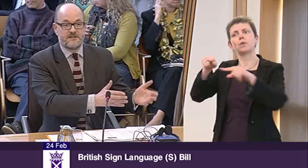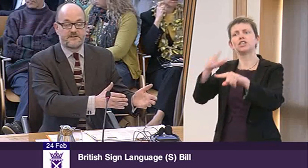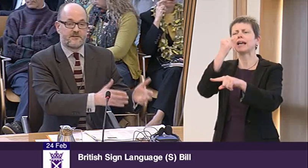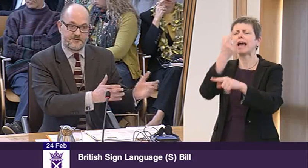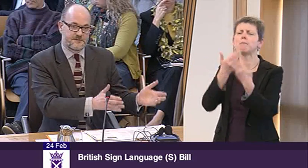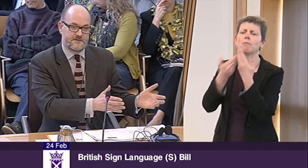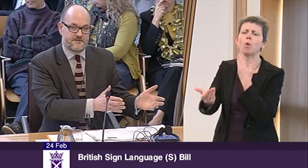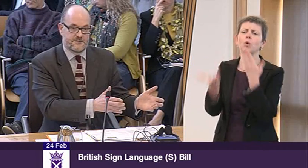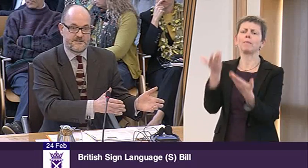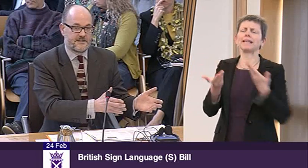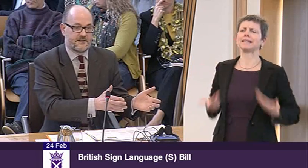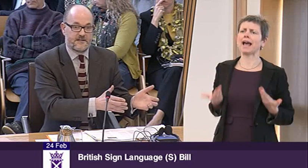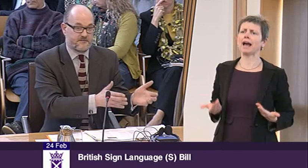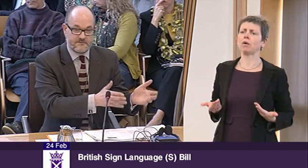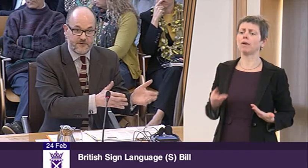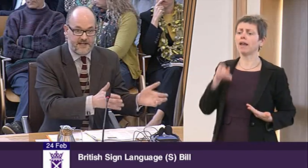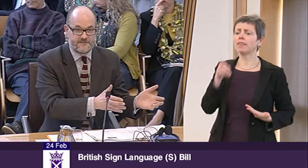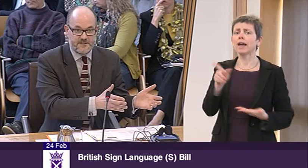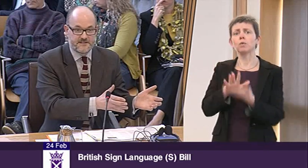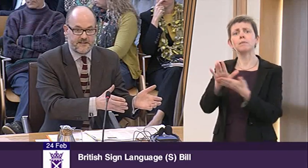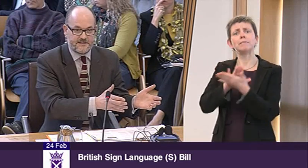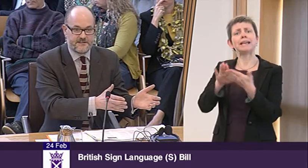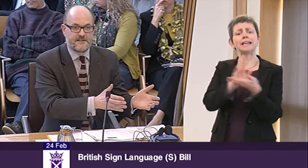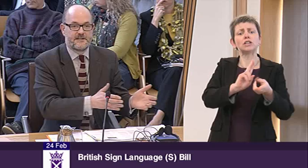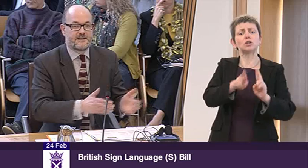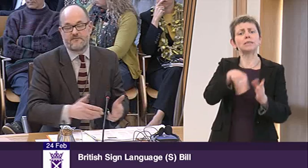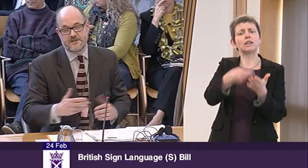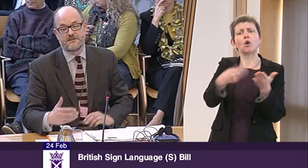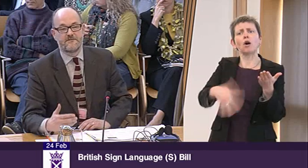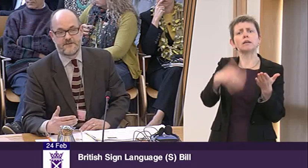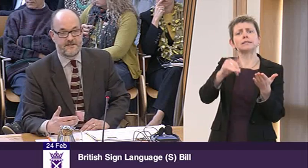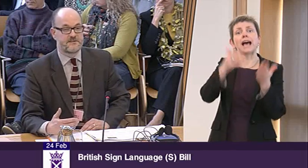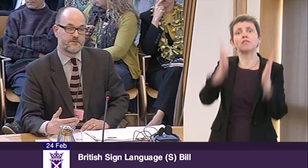mean that the costs of interpreting do not have to escalate. The rationale for that is